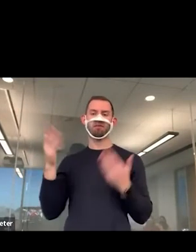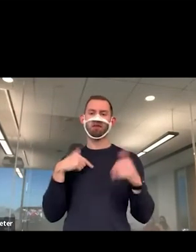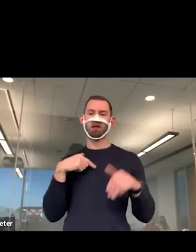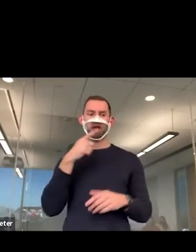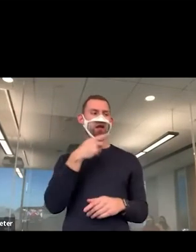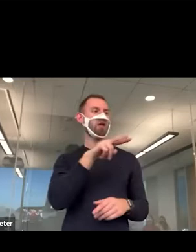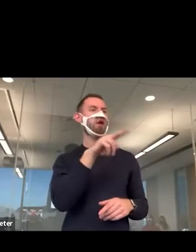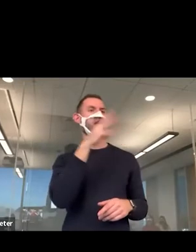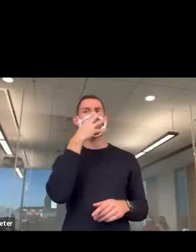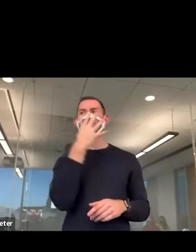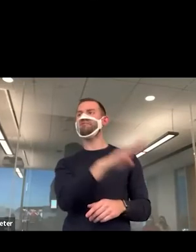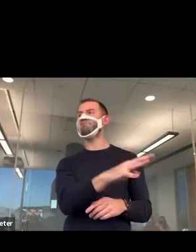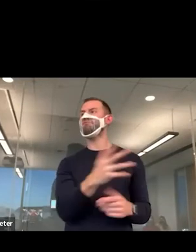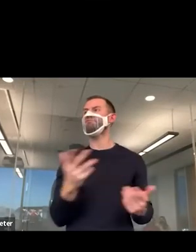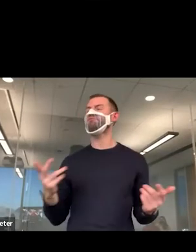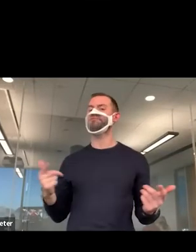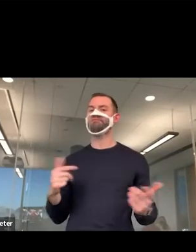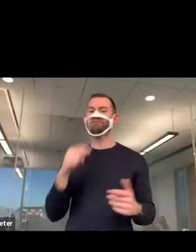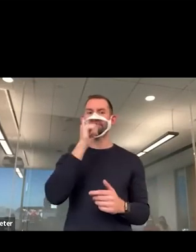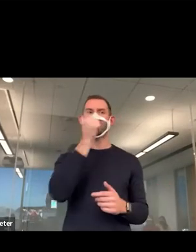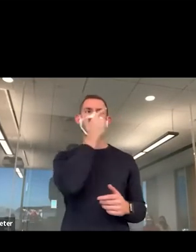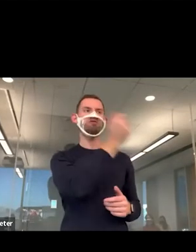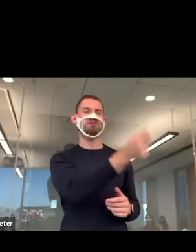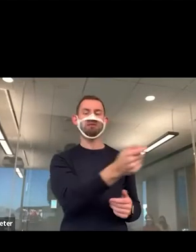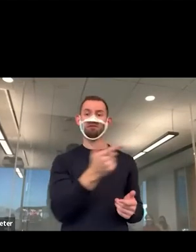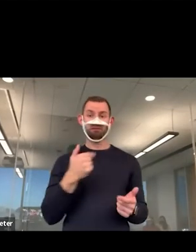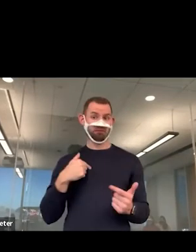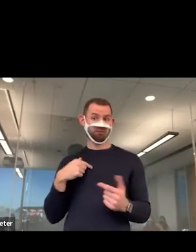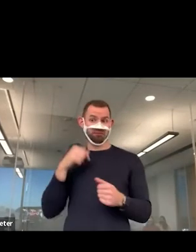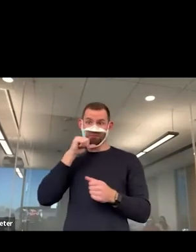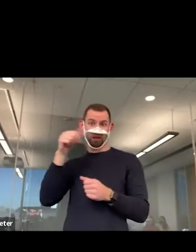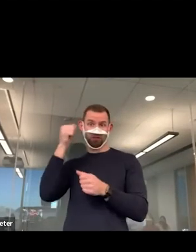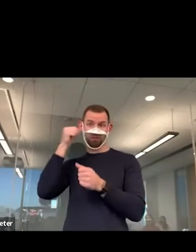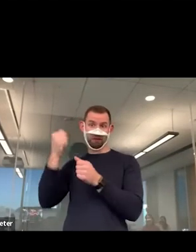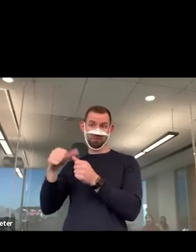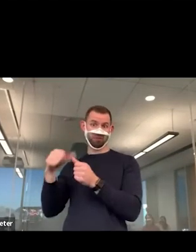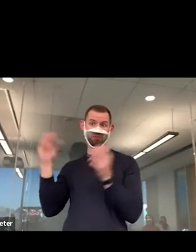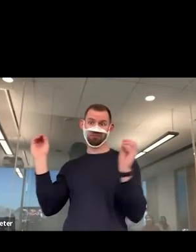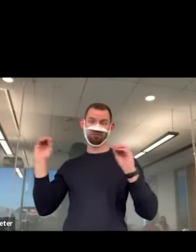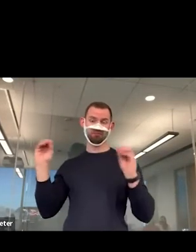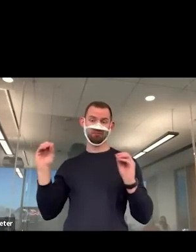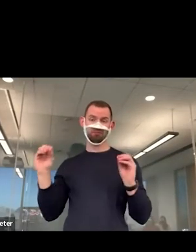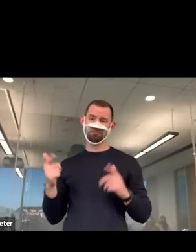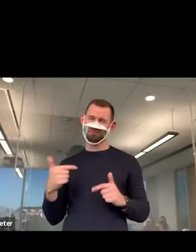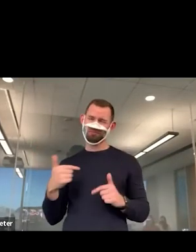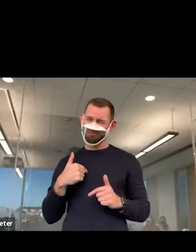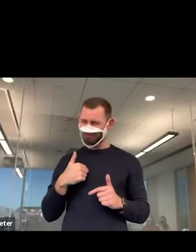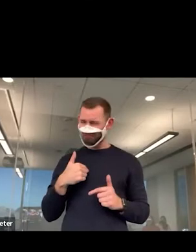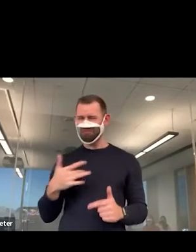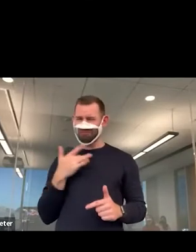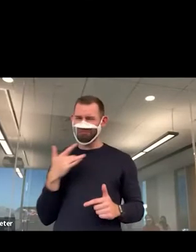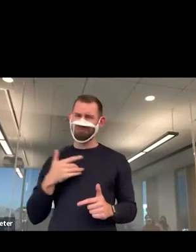i don't remember it i don't remember and i'm sure it was on tv and talked about a lot and written